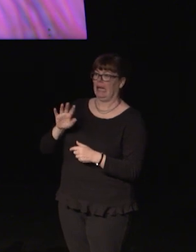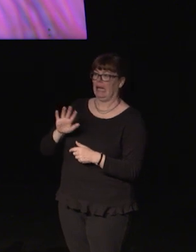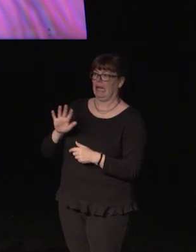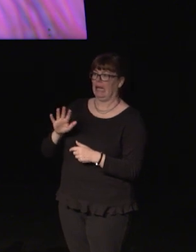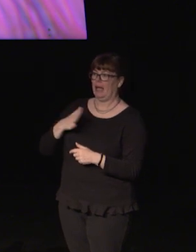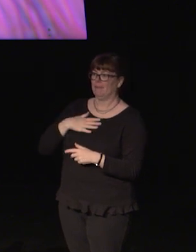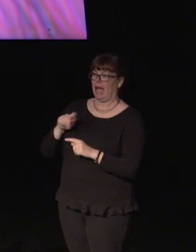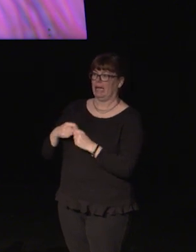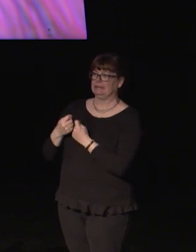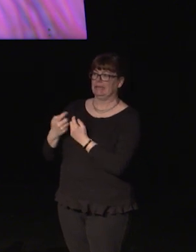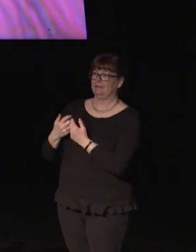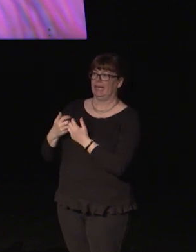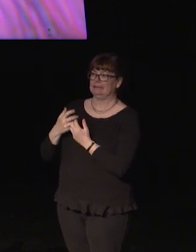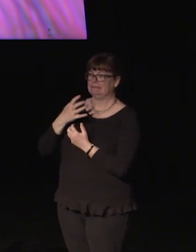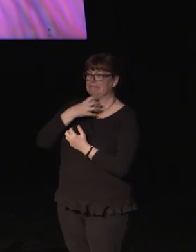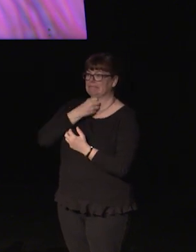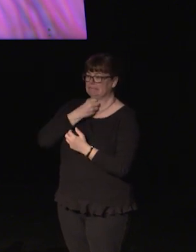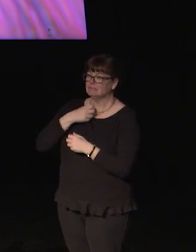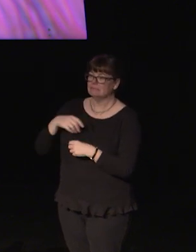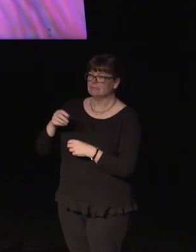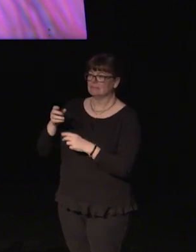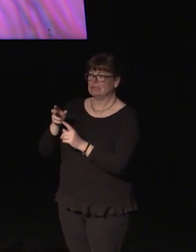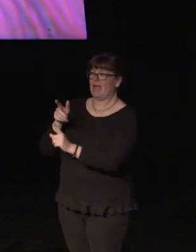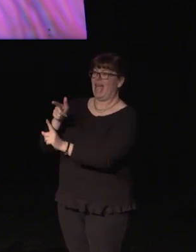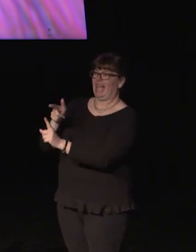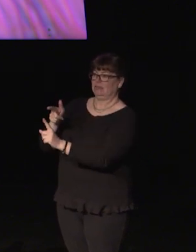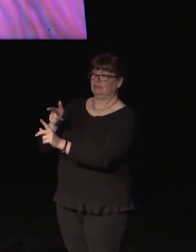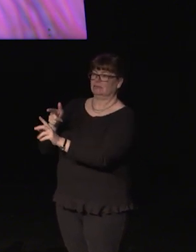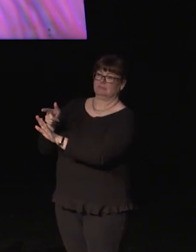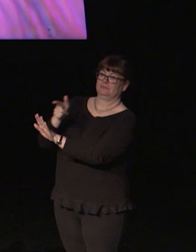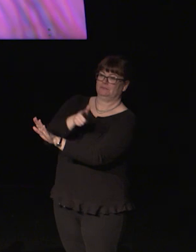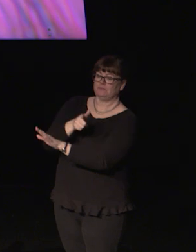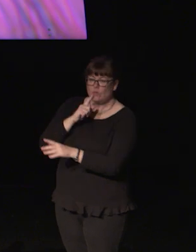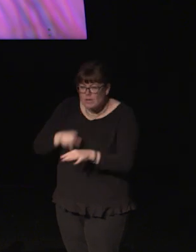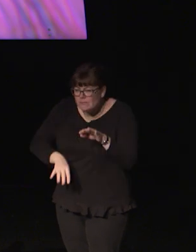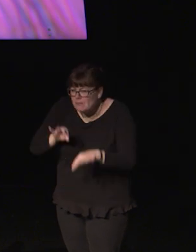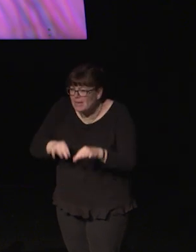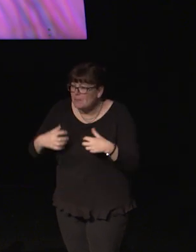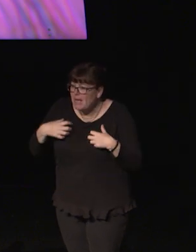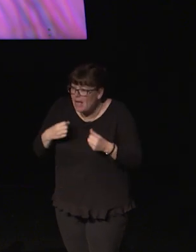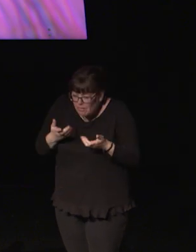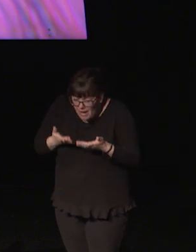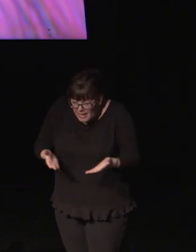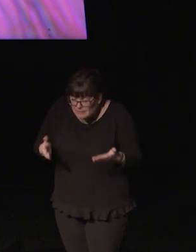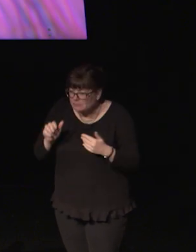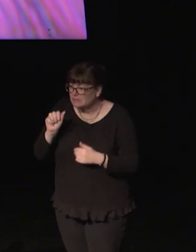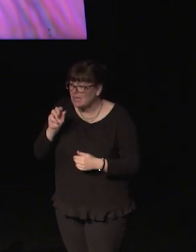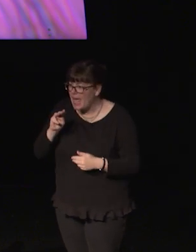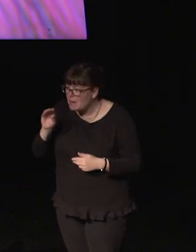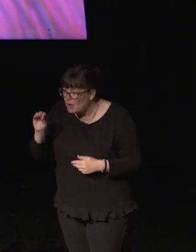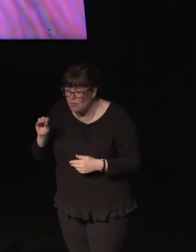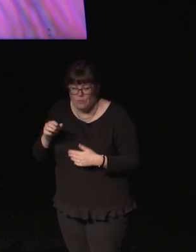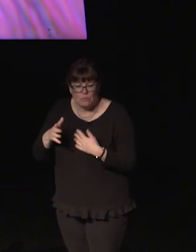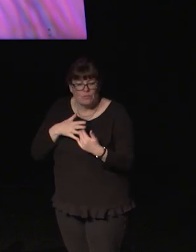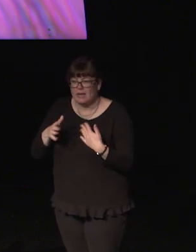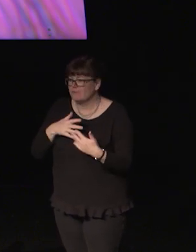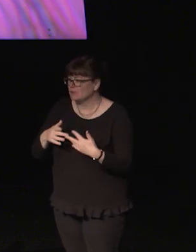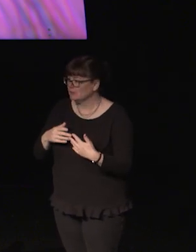Or if I am, you know, picking up health items, or ammo or whatever. Not only that visually,